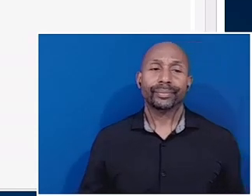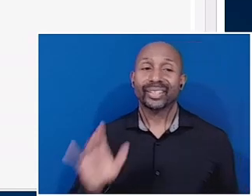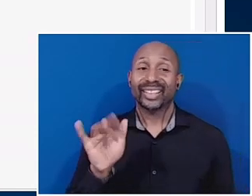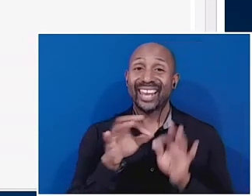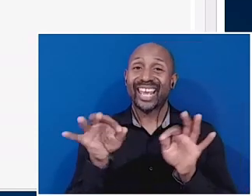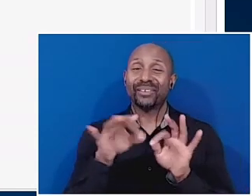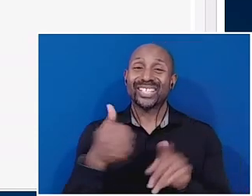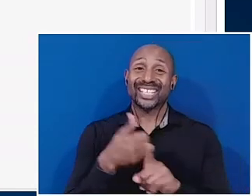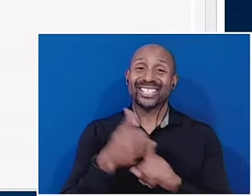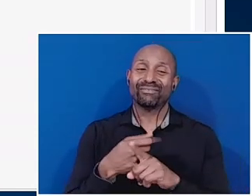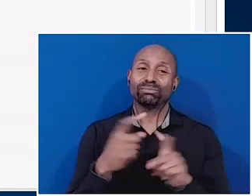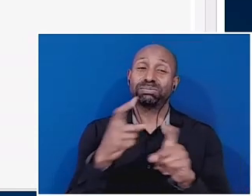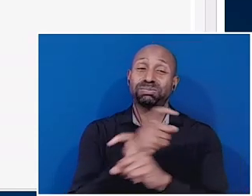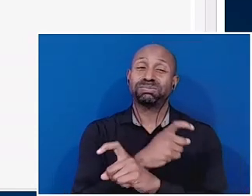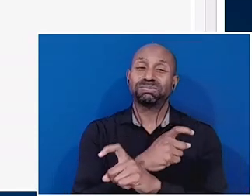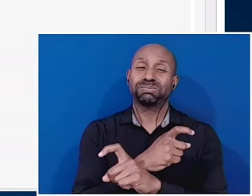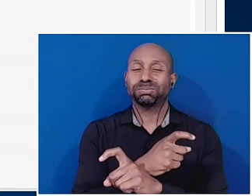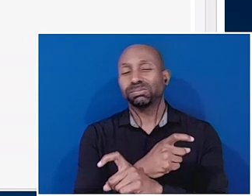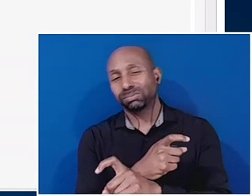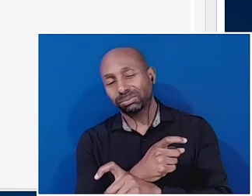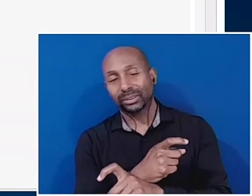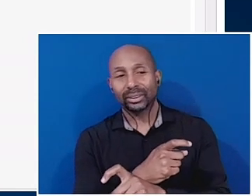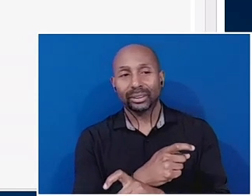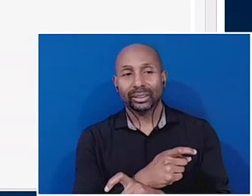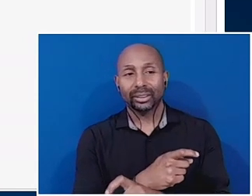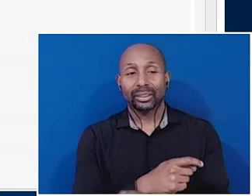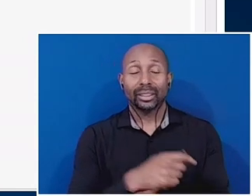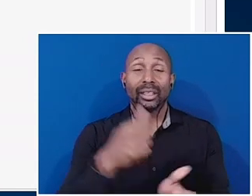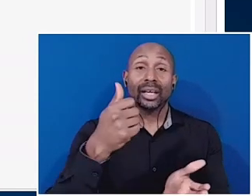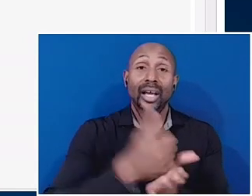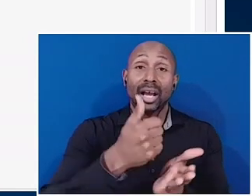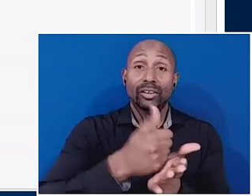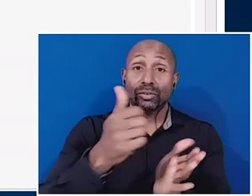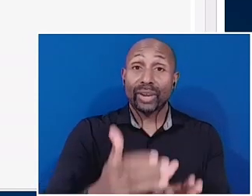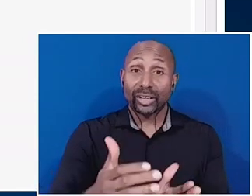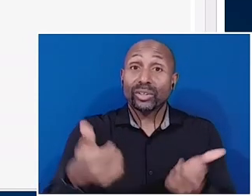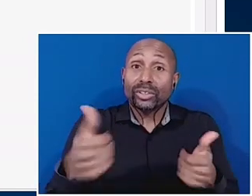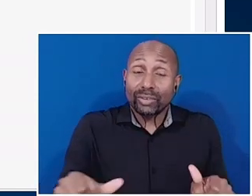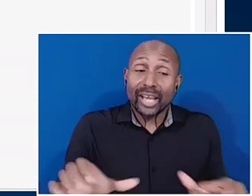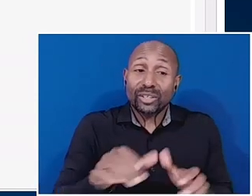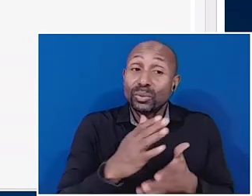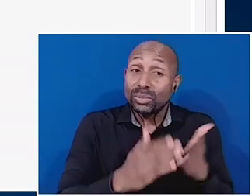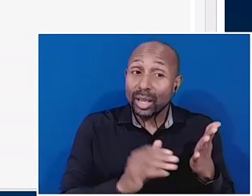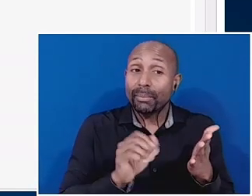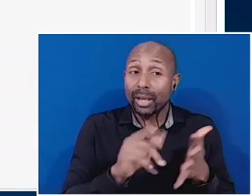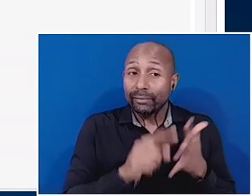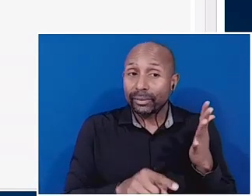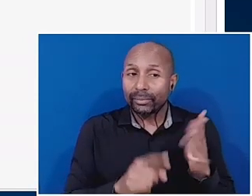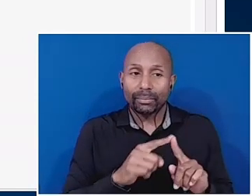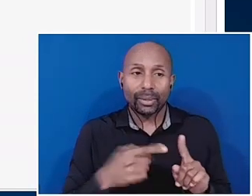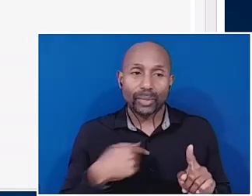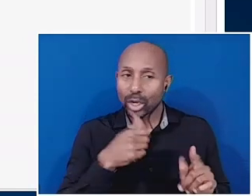while accreditors tried to do some of these things, we are not staffed or scheduled to do it, and I think it falls